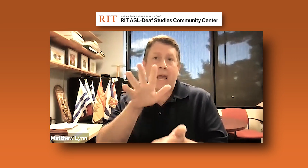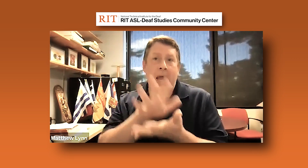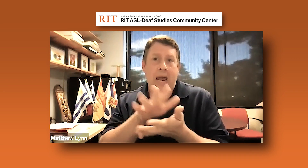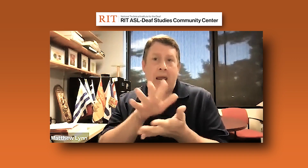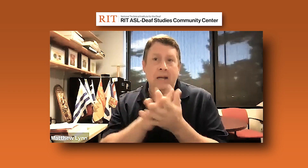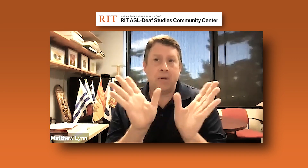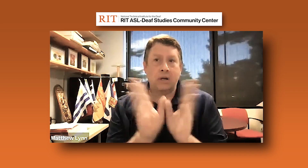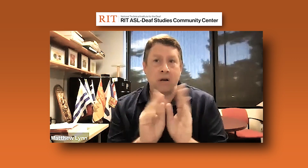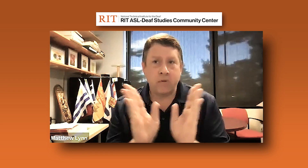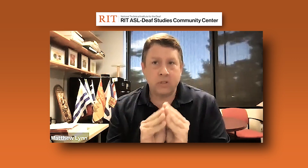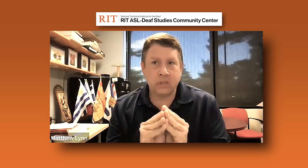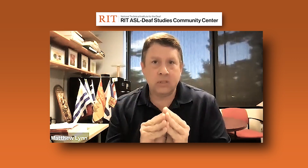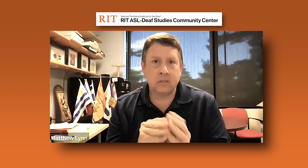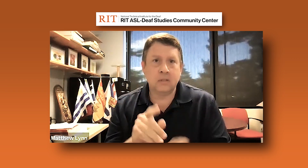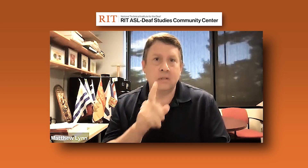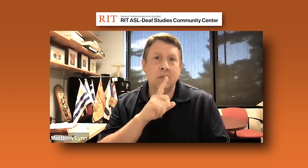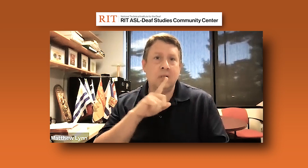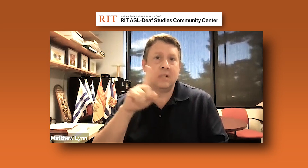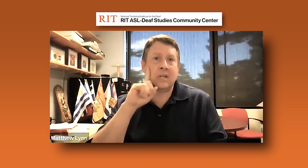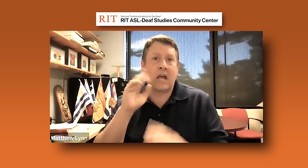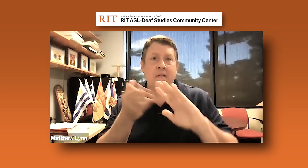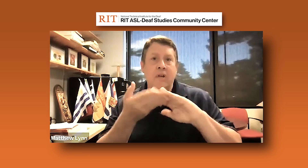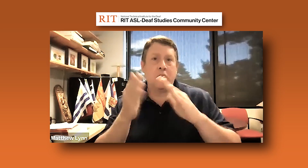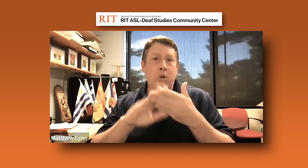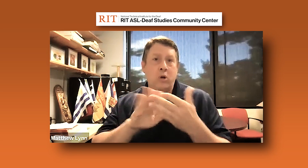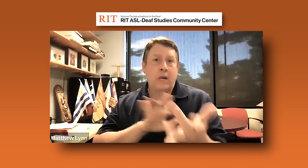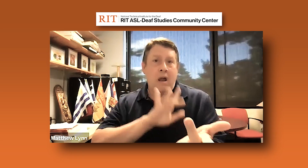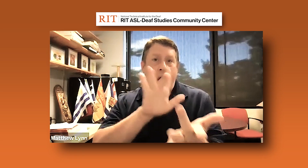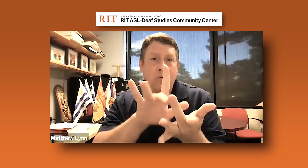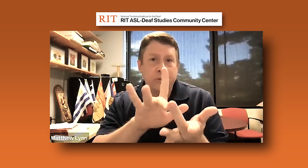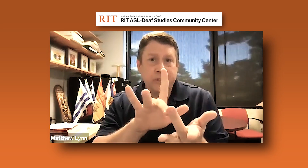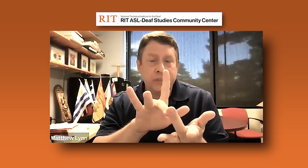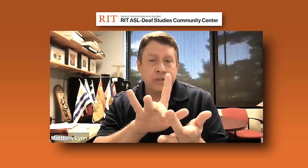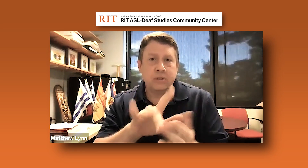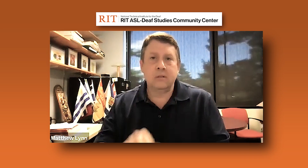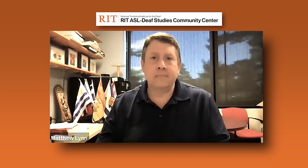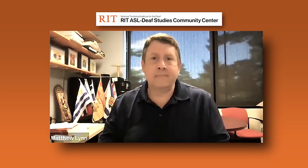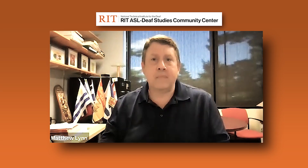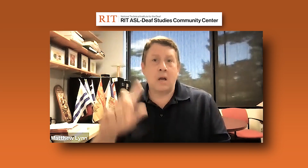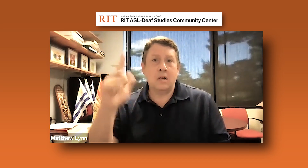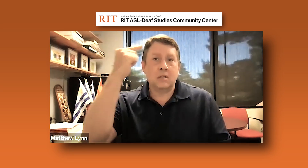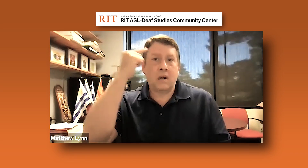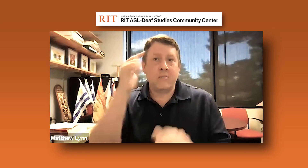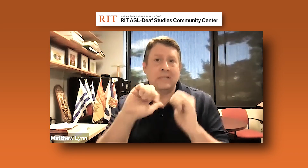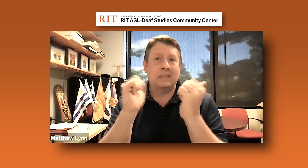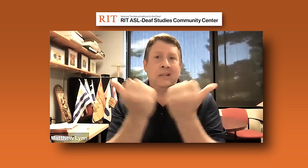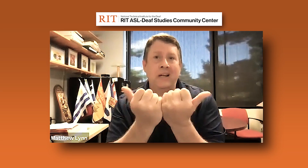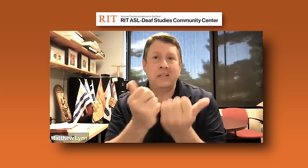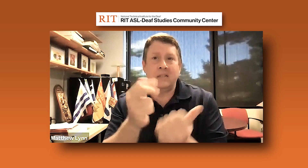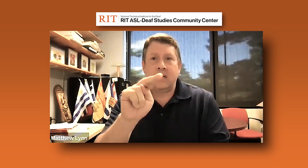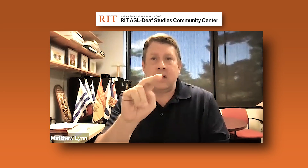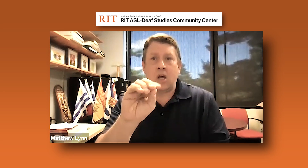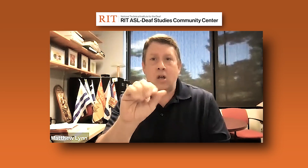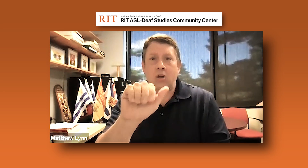She lectures, teaches, presents at academic conferences, performs deaf-community outreach,